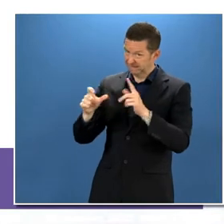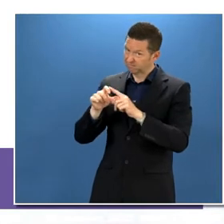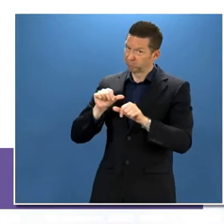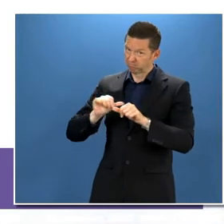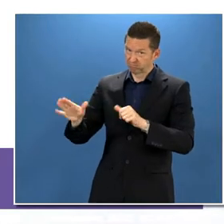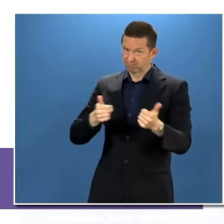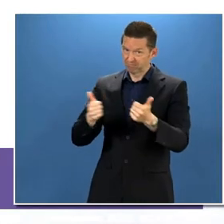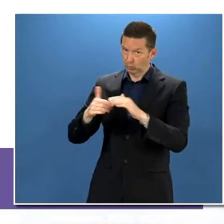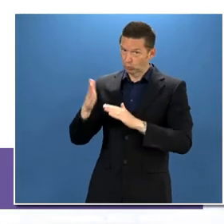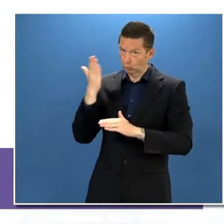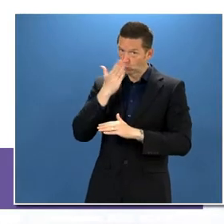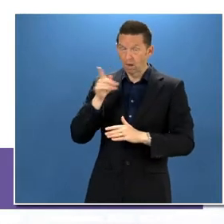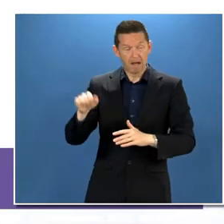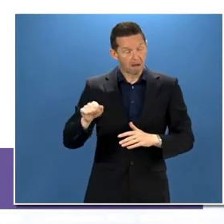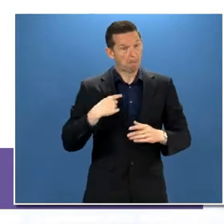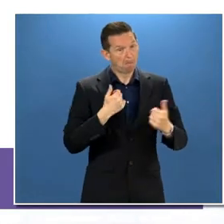I did do reasonably well at school.